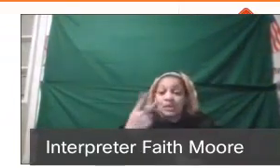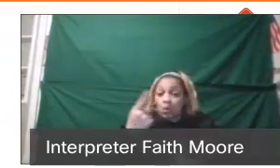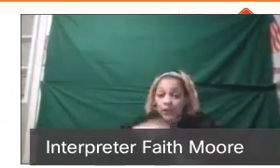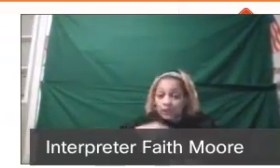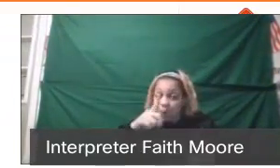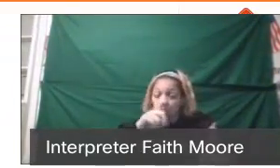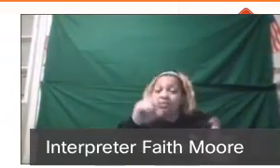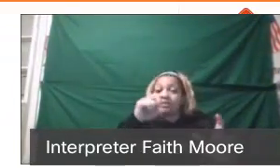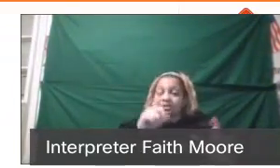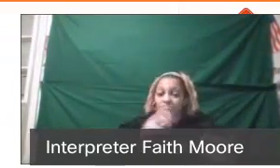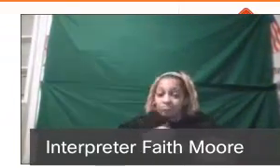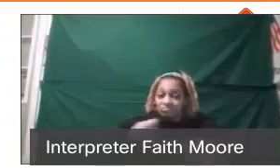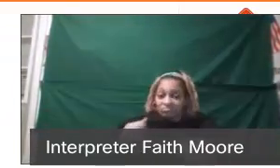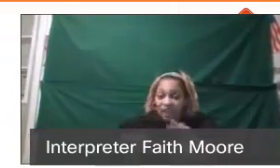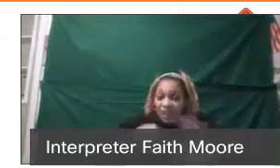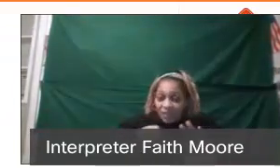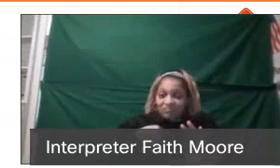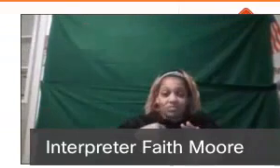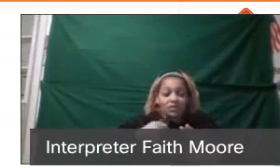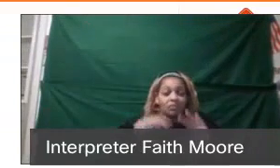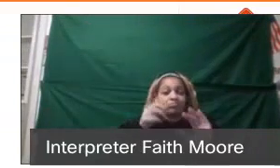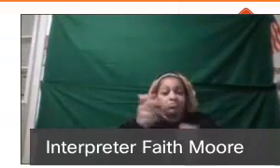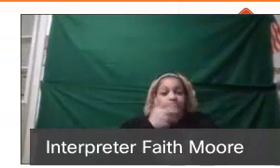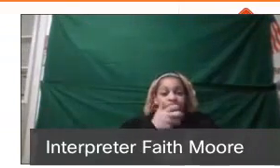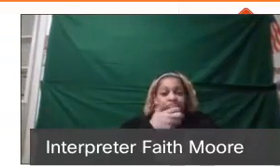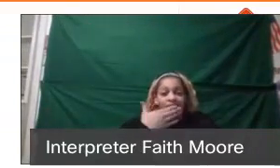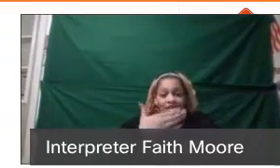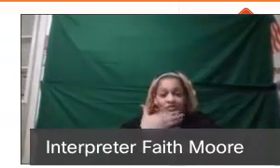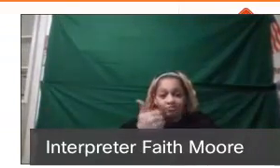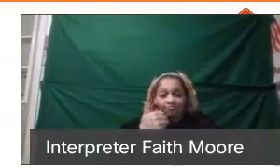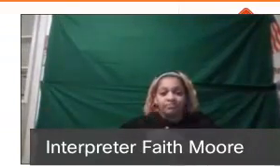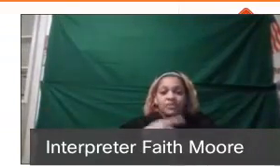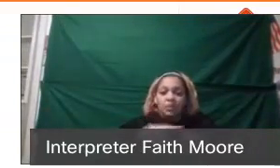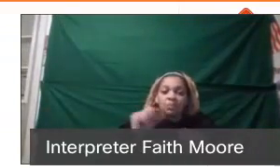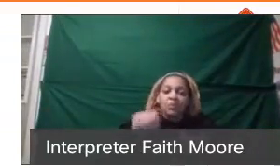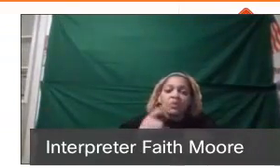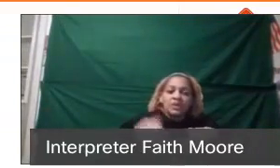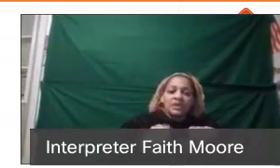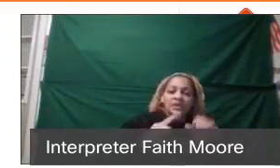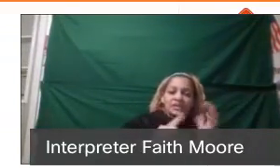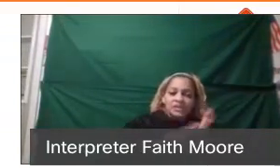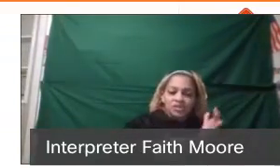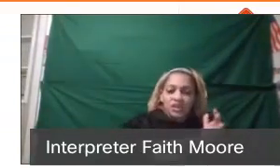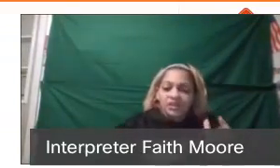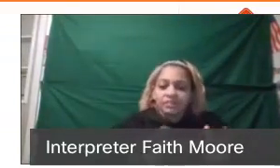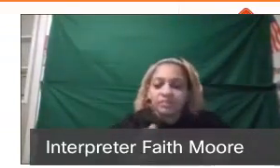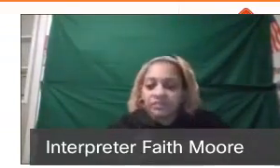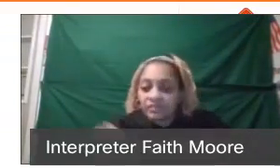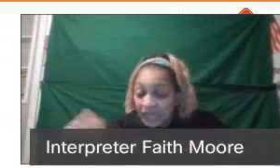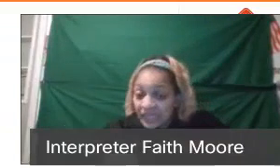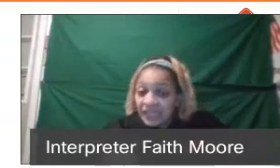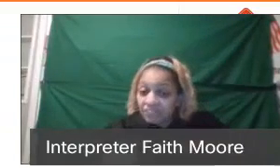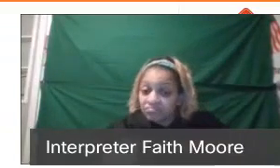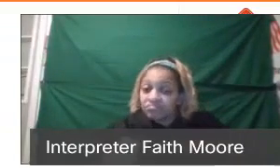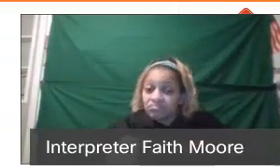But, you know, it's something we can check on site too as well. Happy to do that. I'll send it. I can do that tomorrow and someone this IRA.